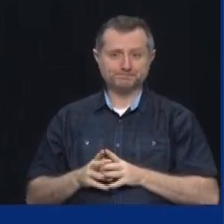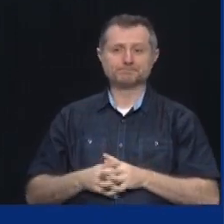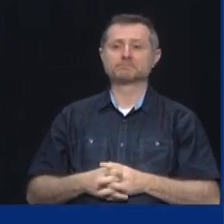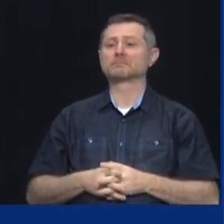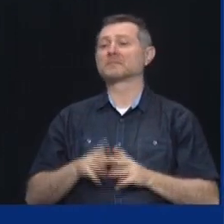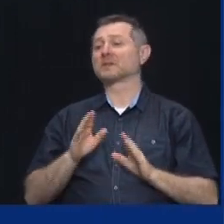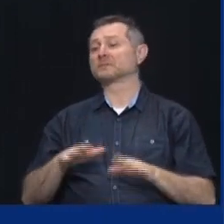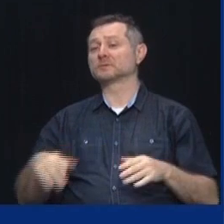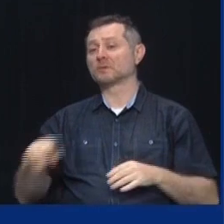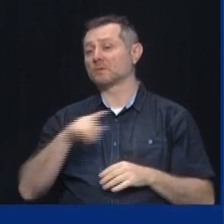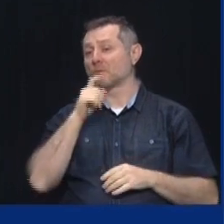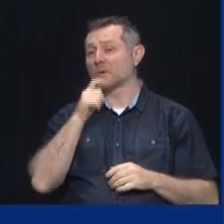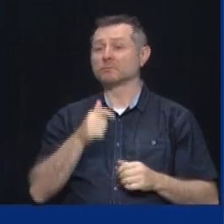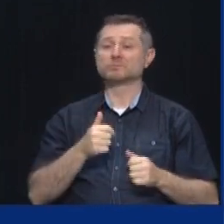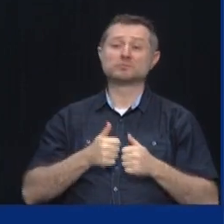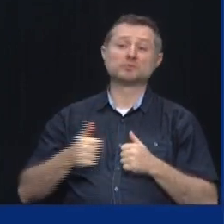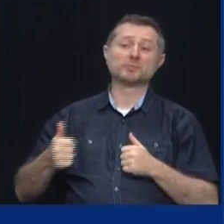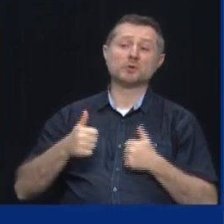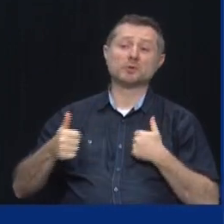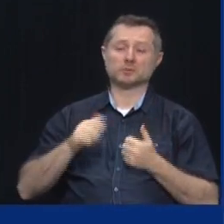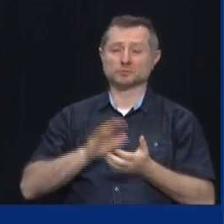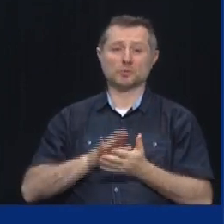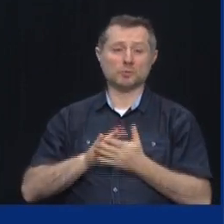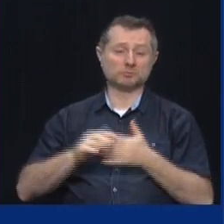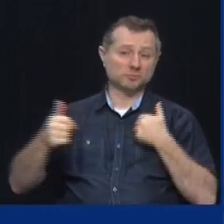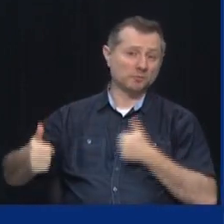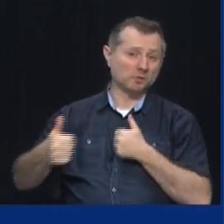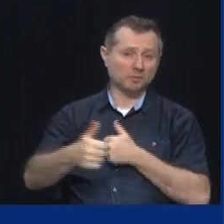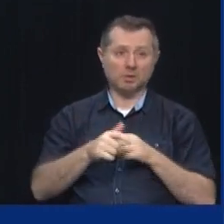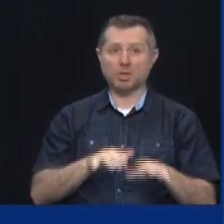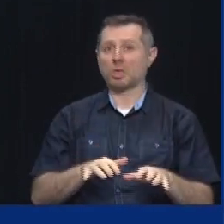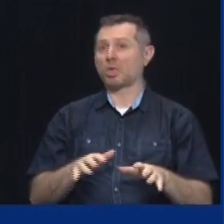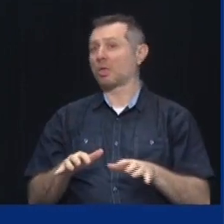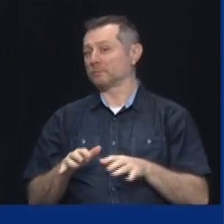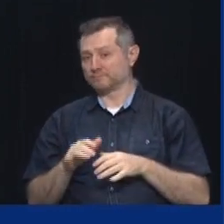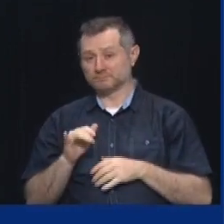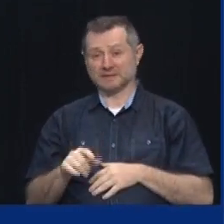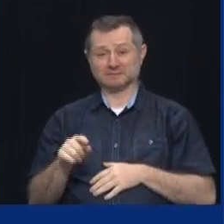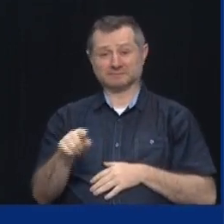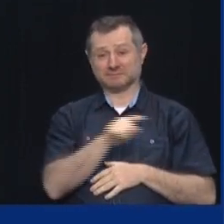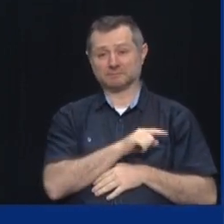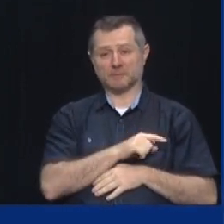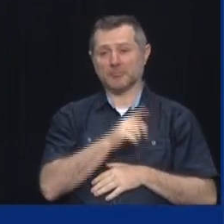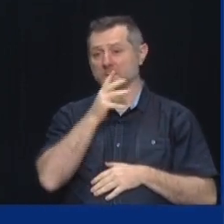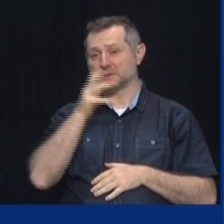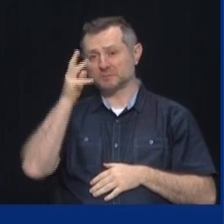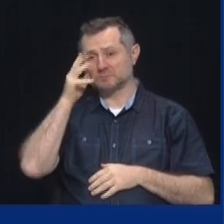WHO ARE POOR AND LOWER INCOME, THEY PAID THE BRUNT DURING COVID.